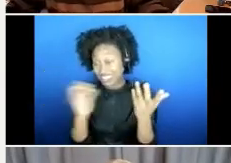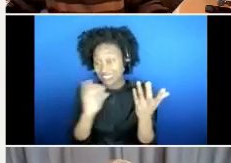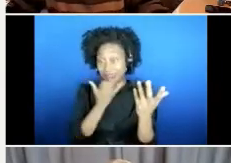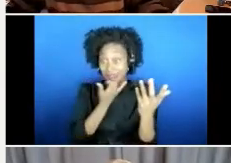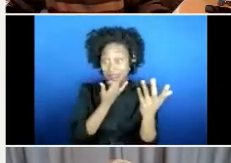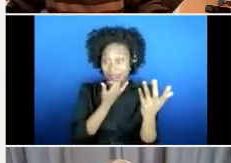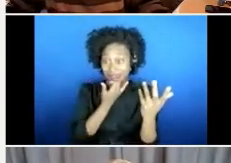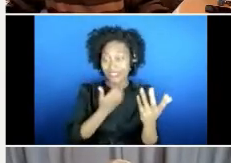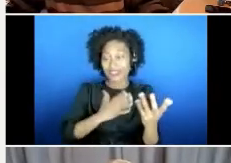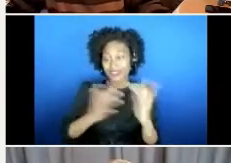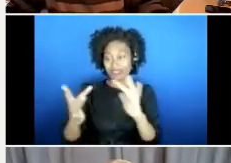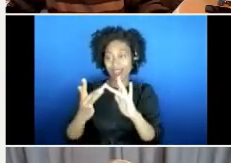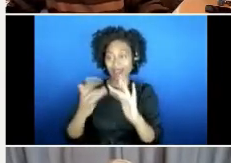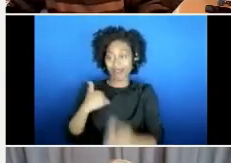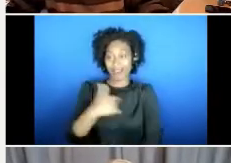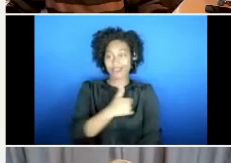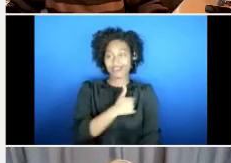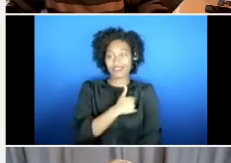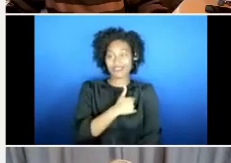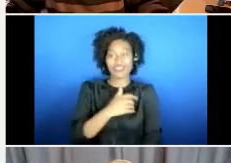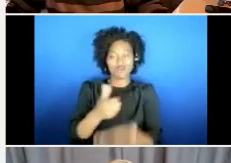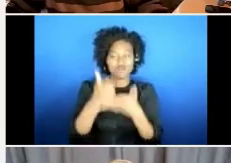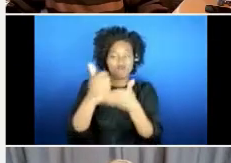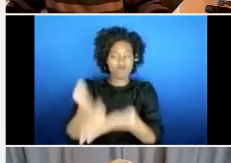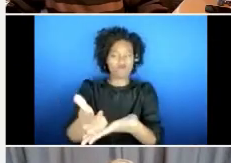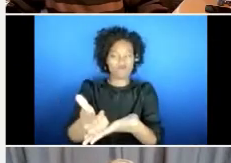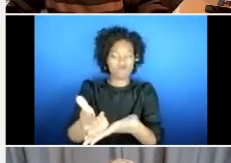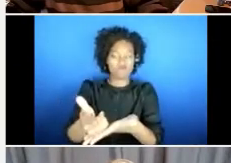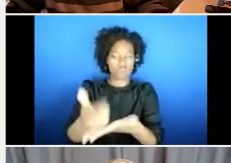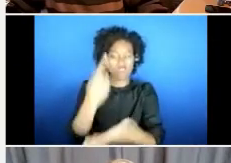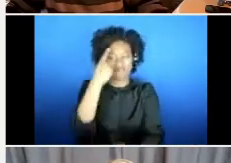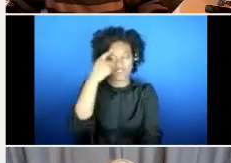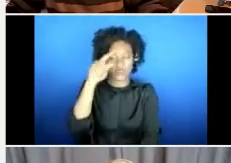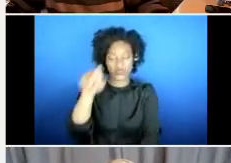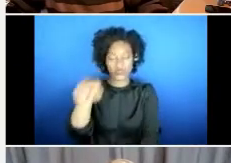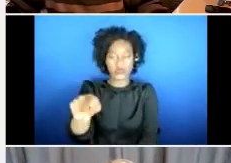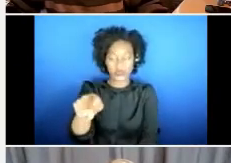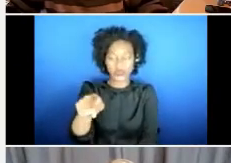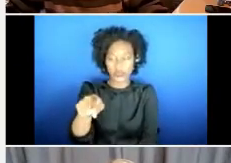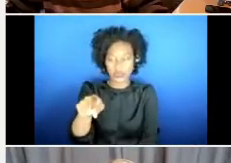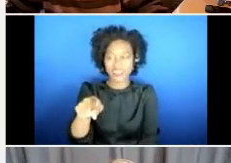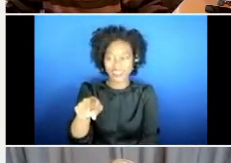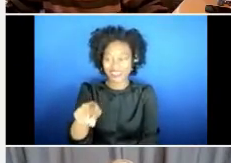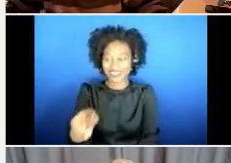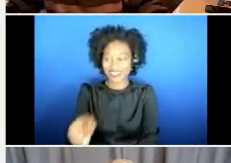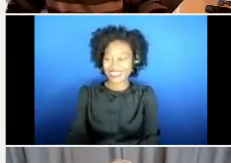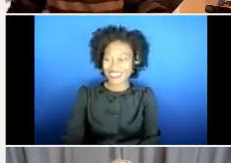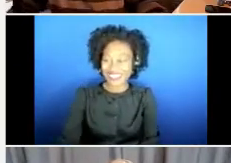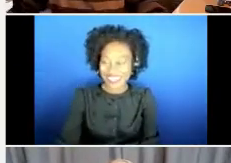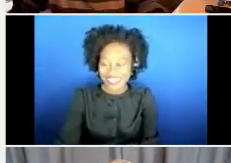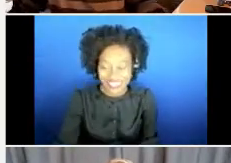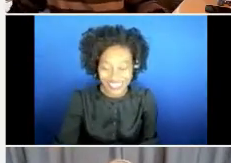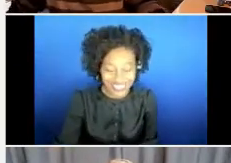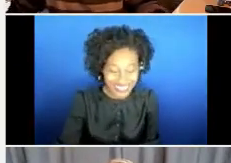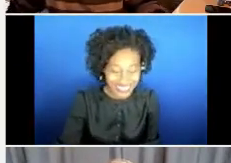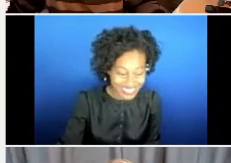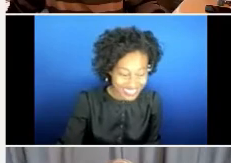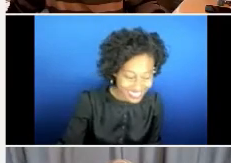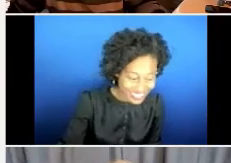contact us and we will be able to restore that module or deleted content.